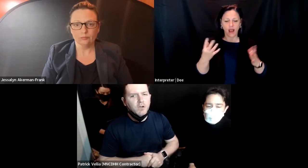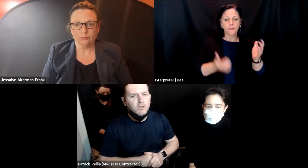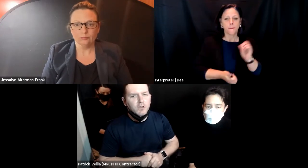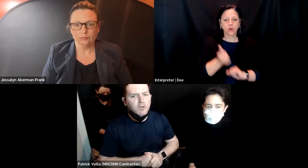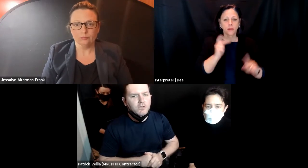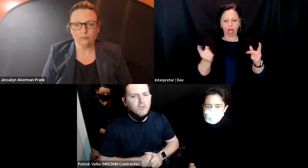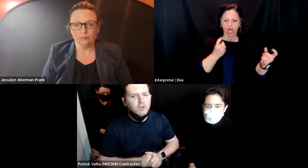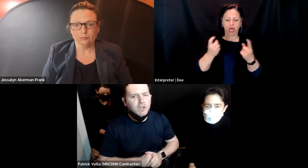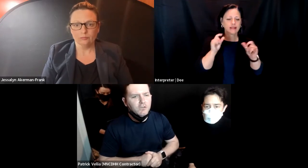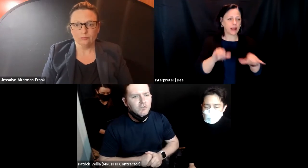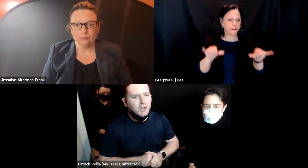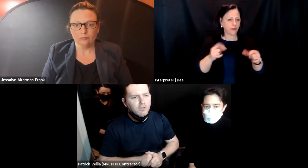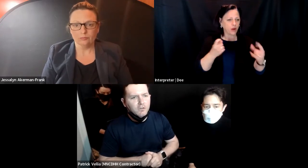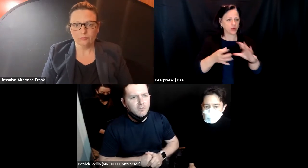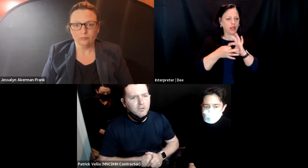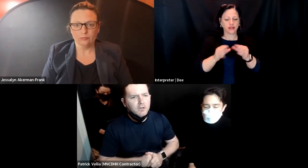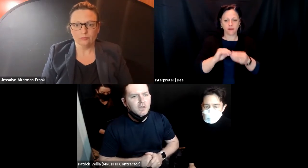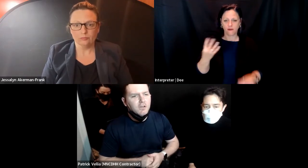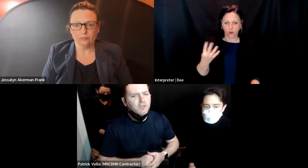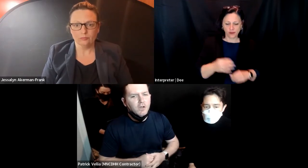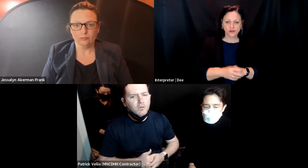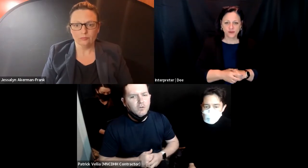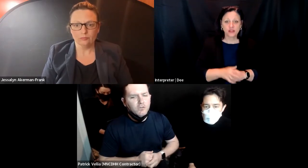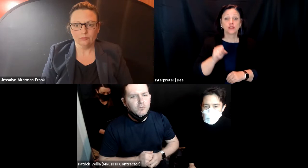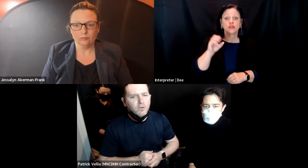I just added Patrick on the screen.